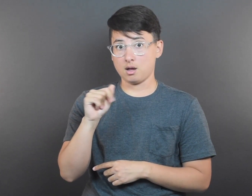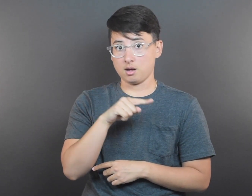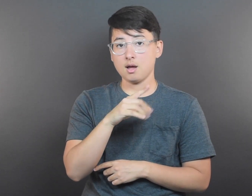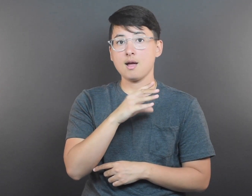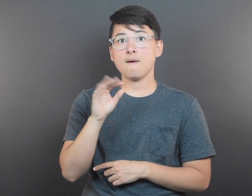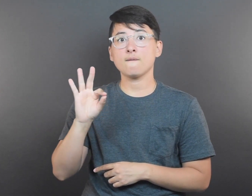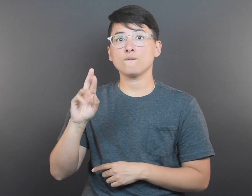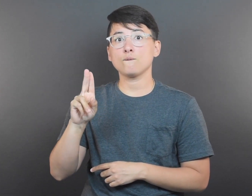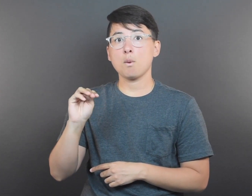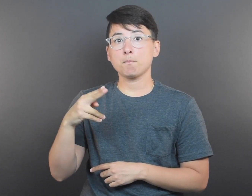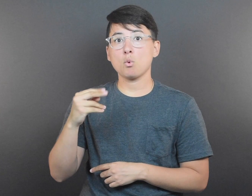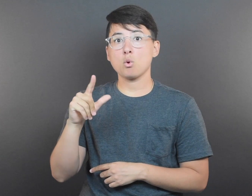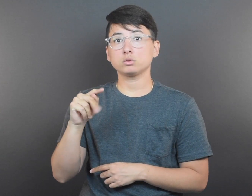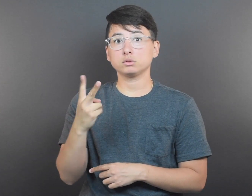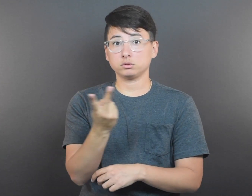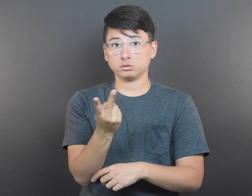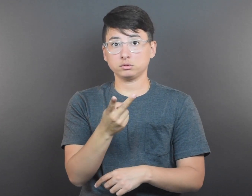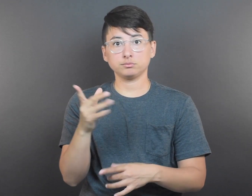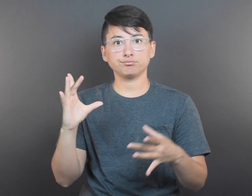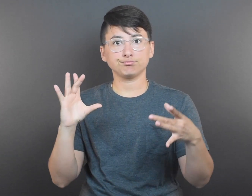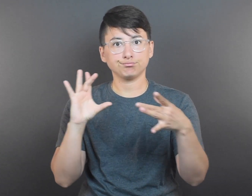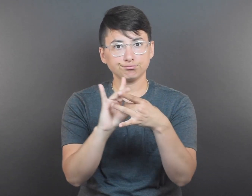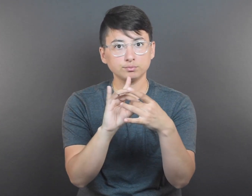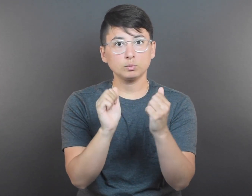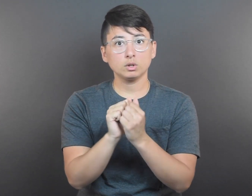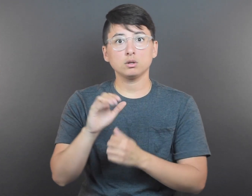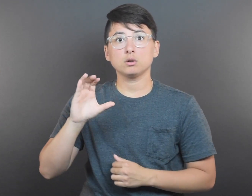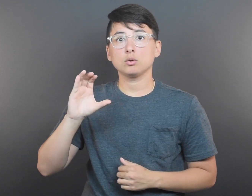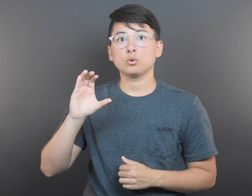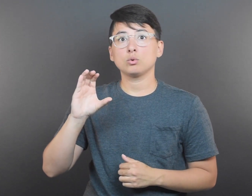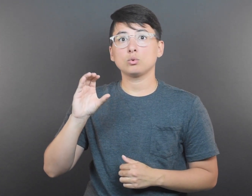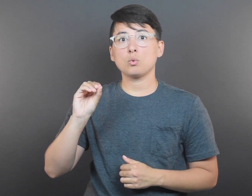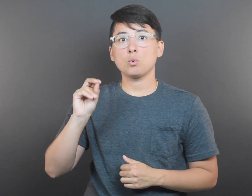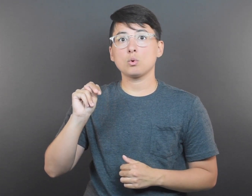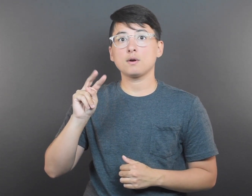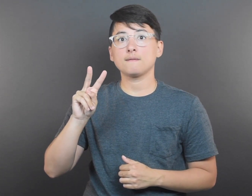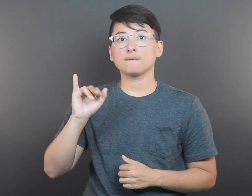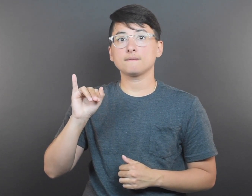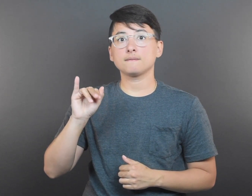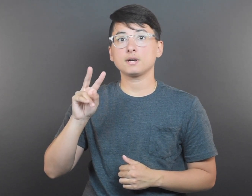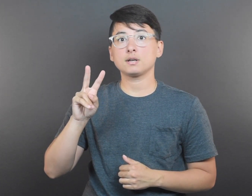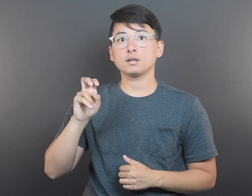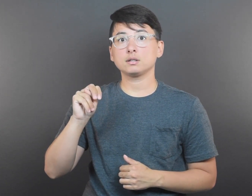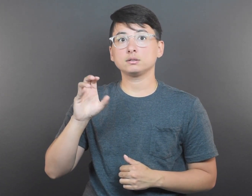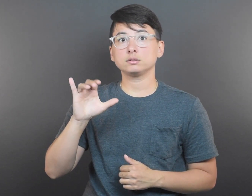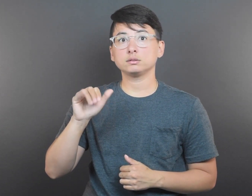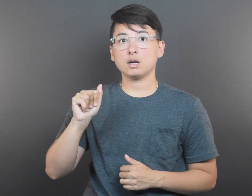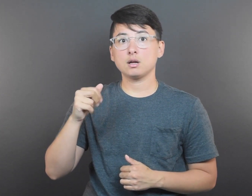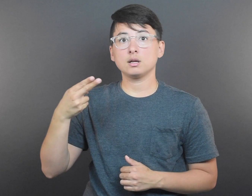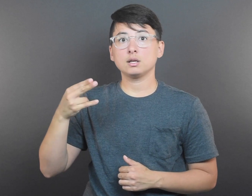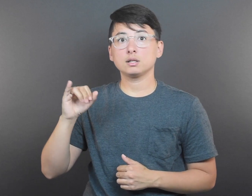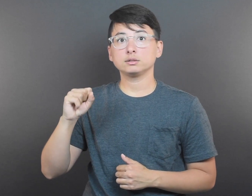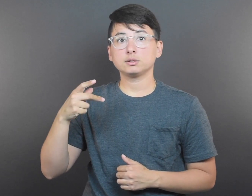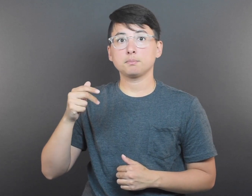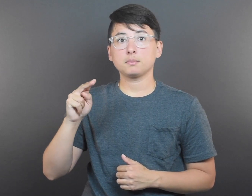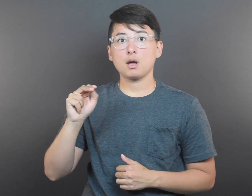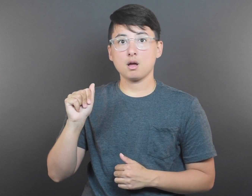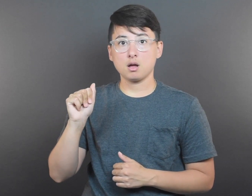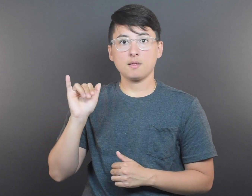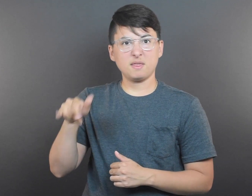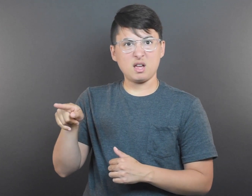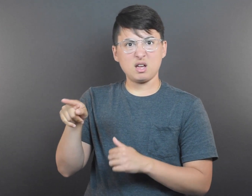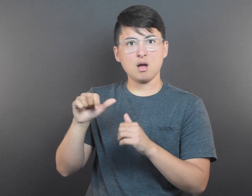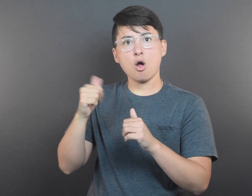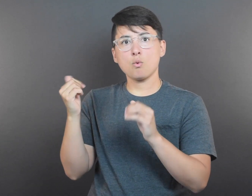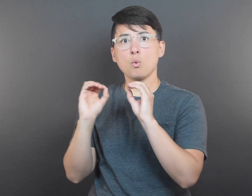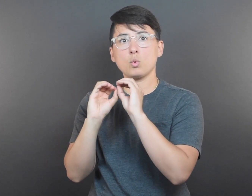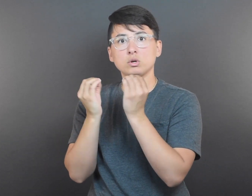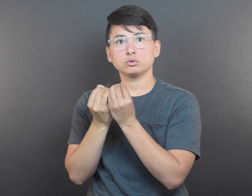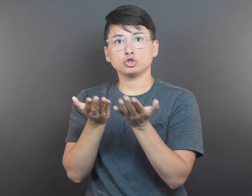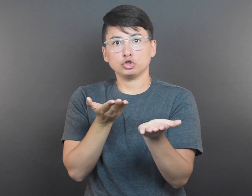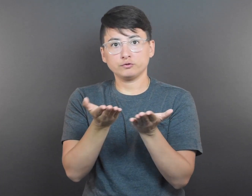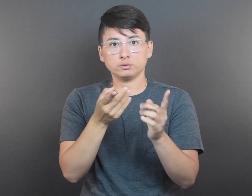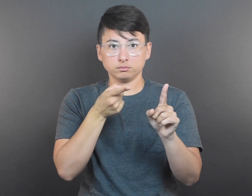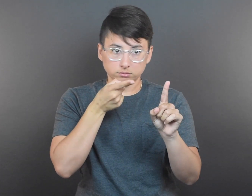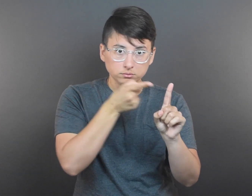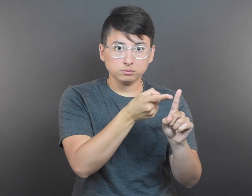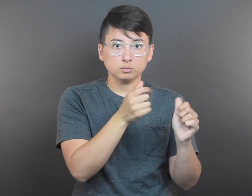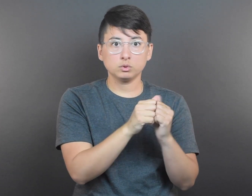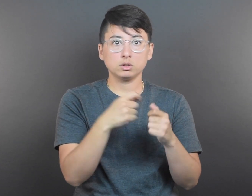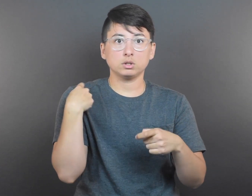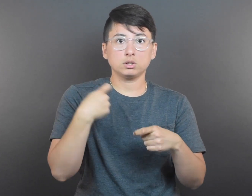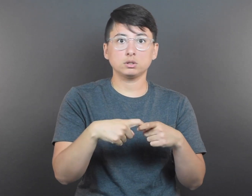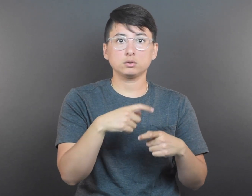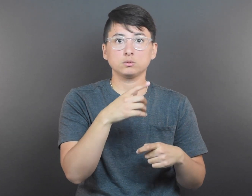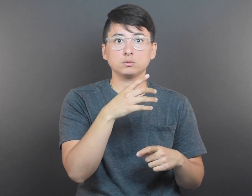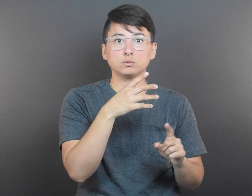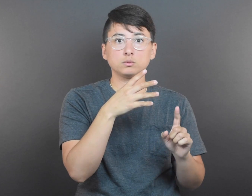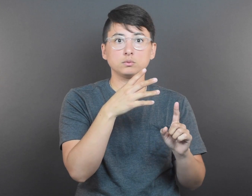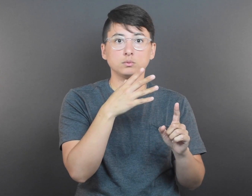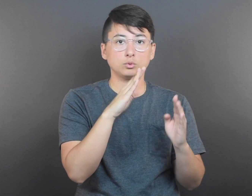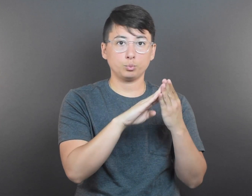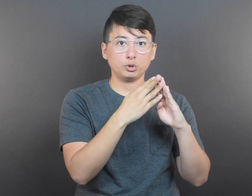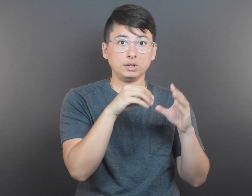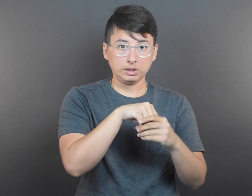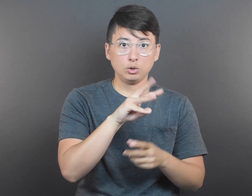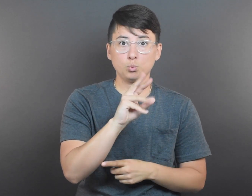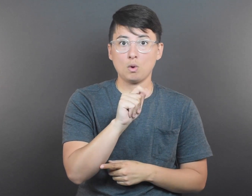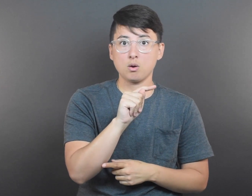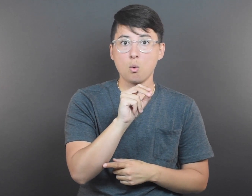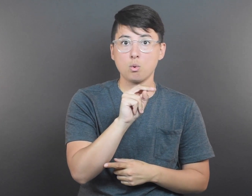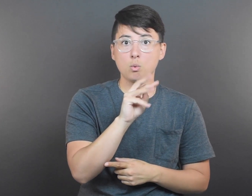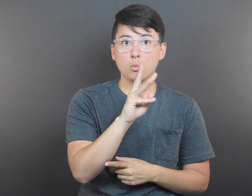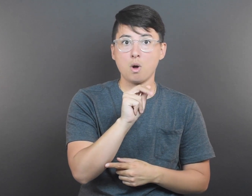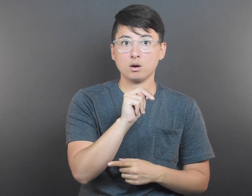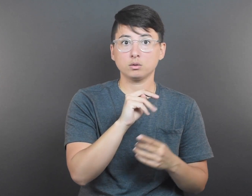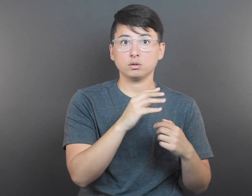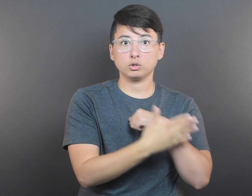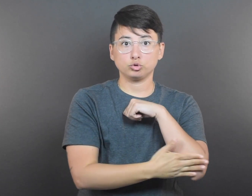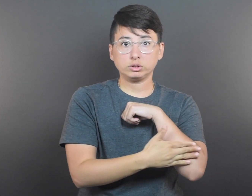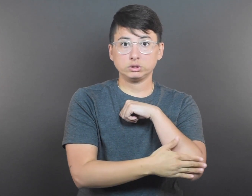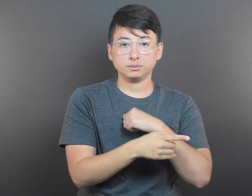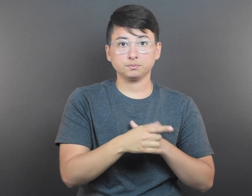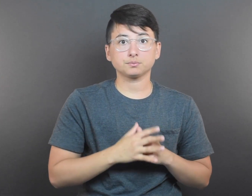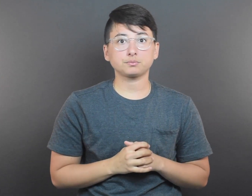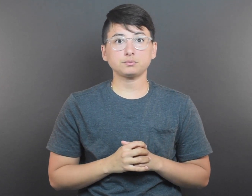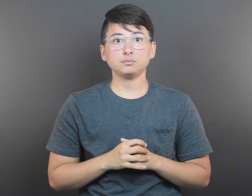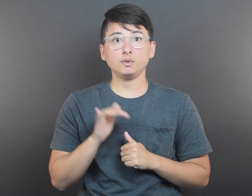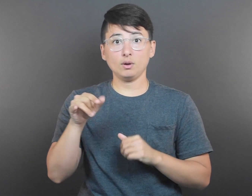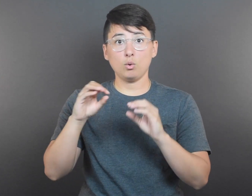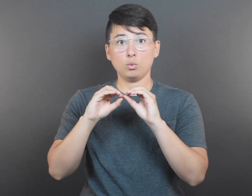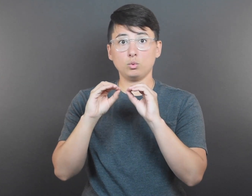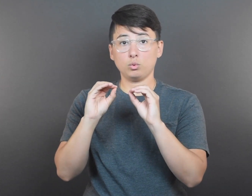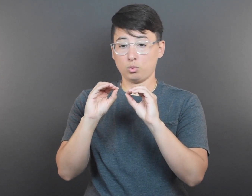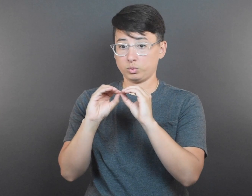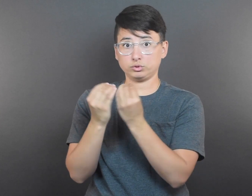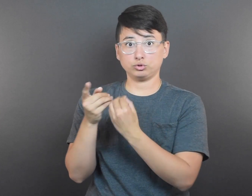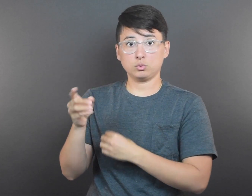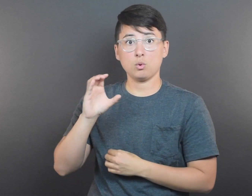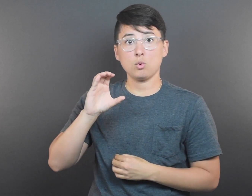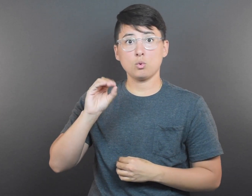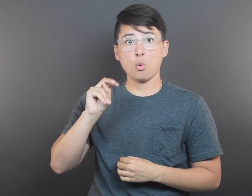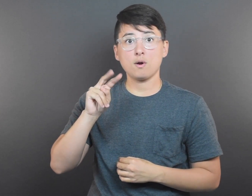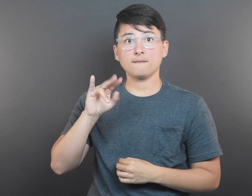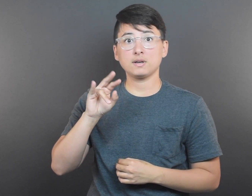Hispana, an organization serving the Latinx community in Watonwan County.